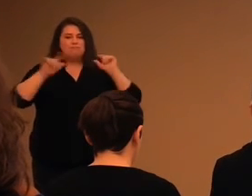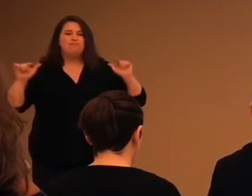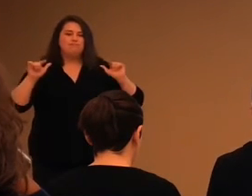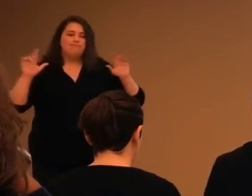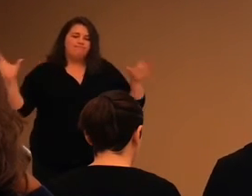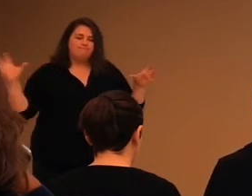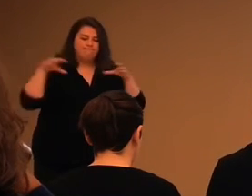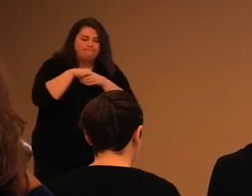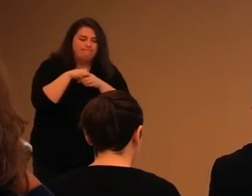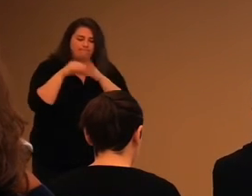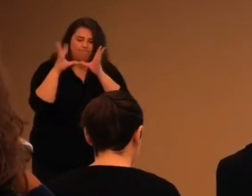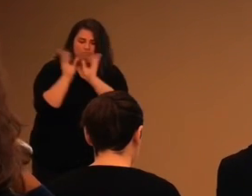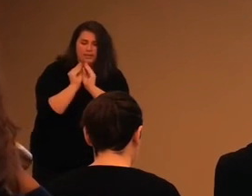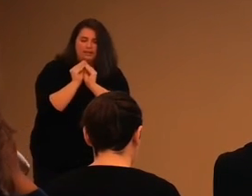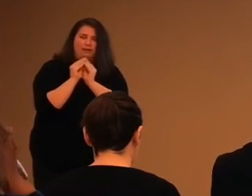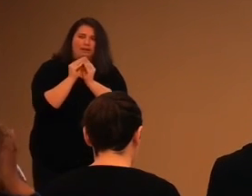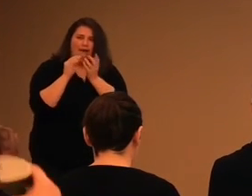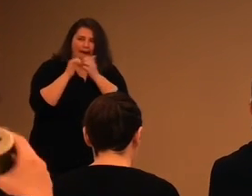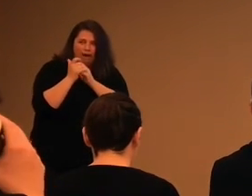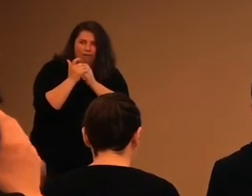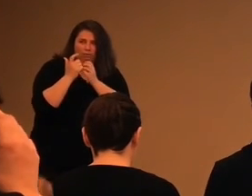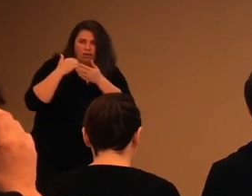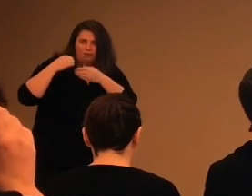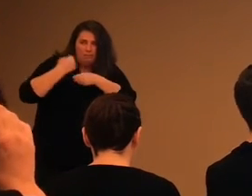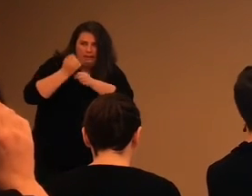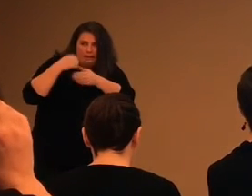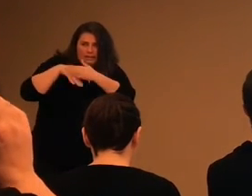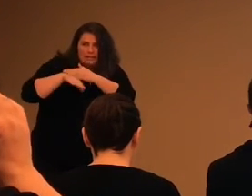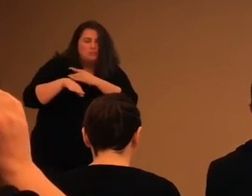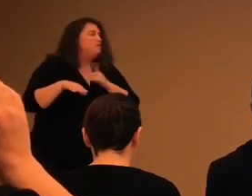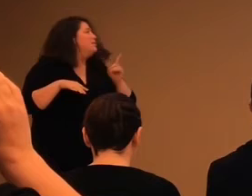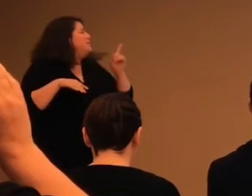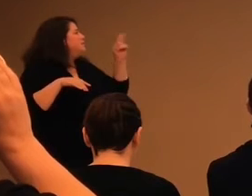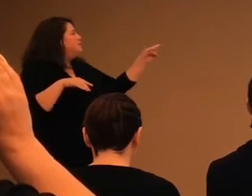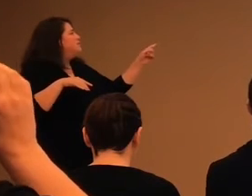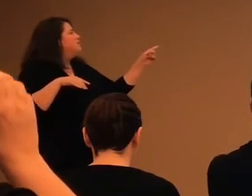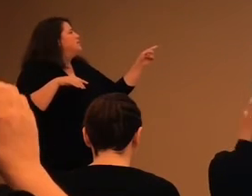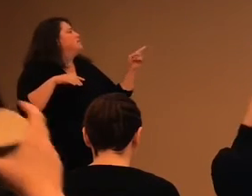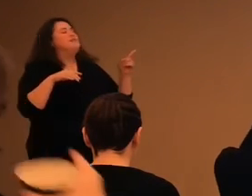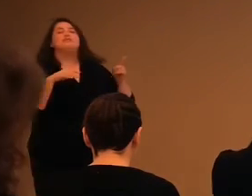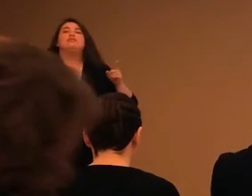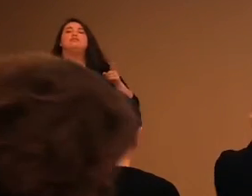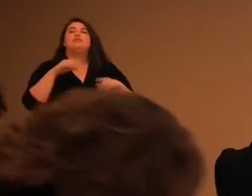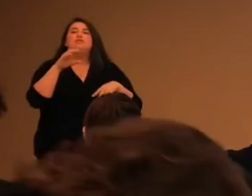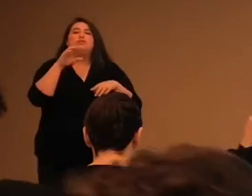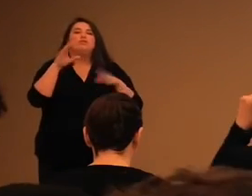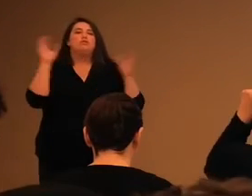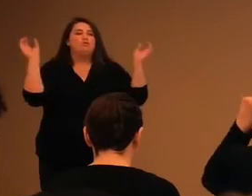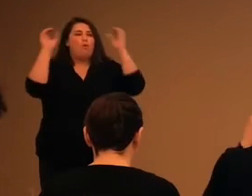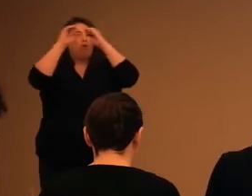Experiences accessible, this is us looking at the cardboard solar eclipse feature going it's not going to work for everybody